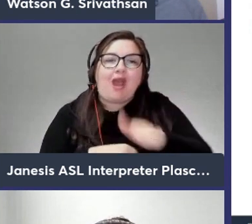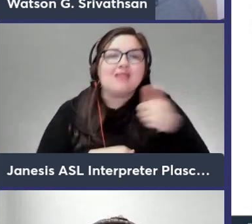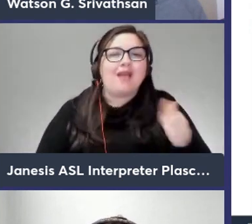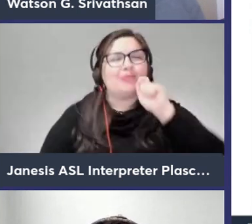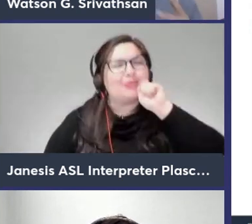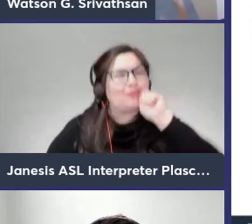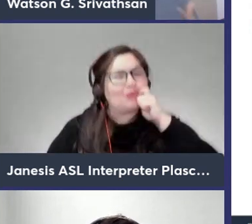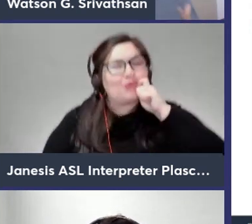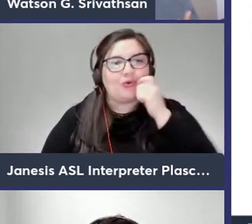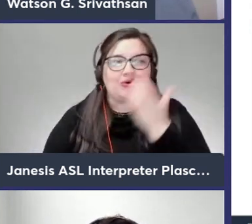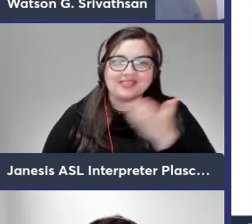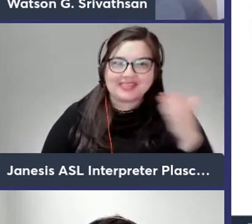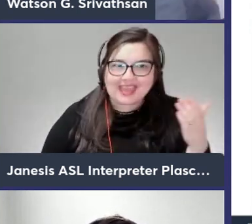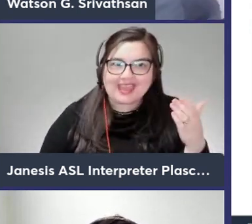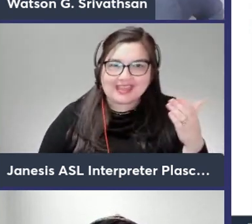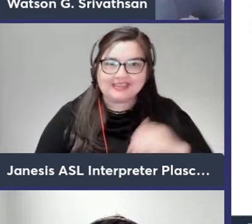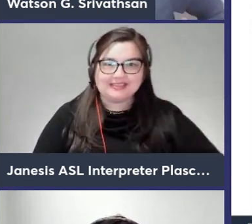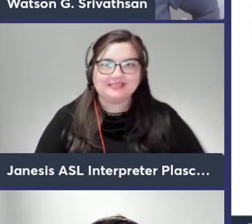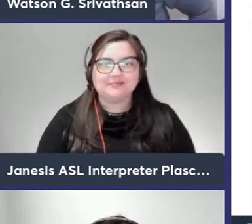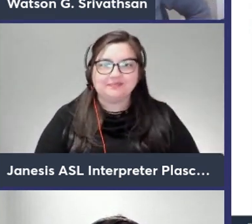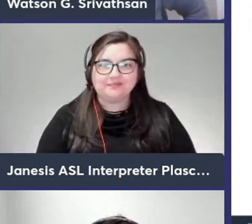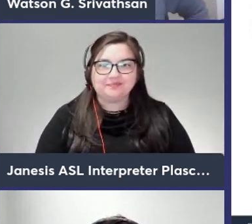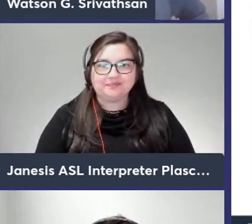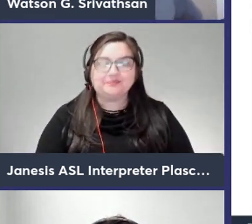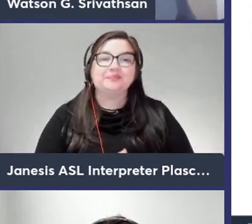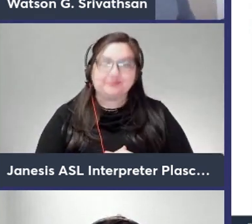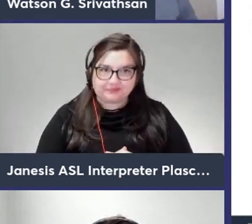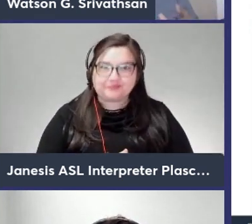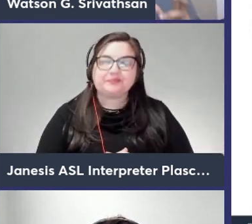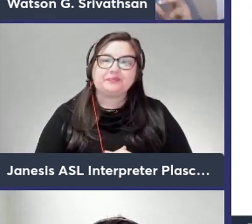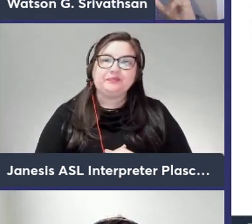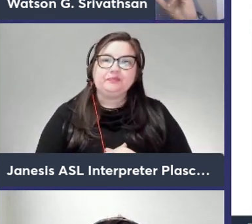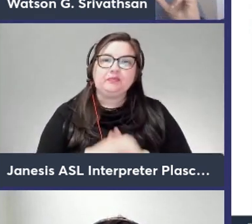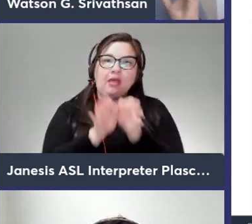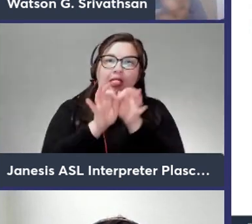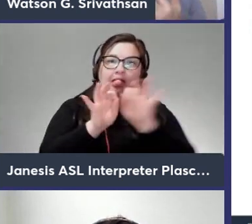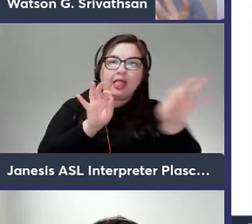The thing about the languages is there is context involved.